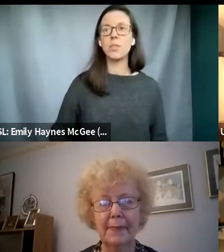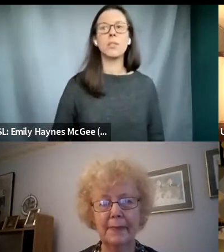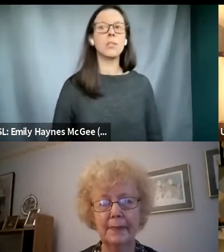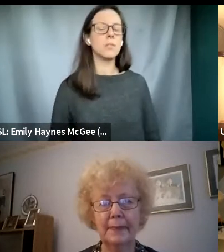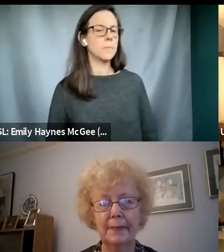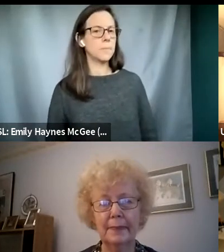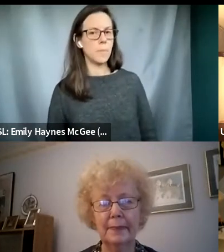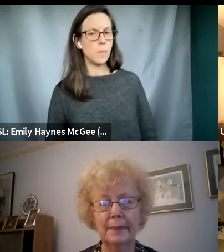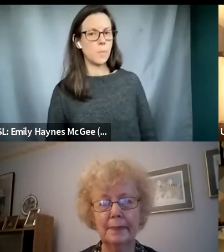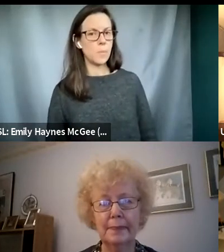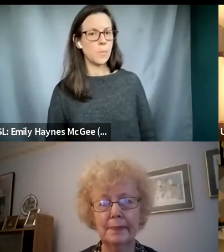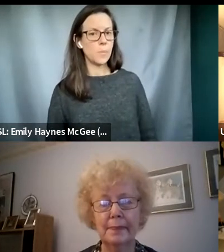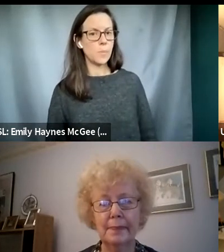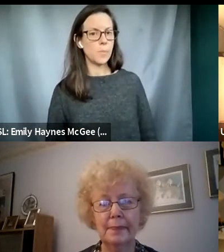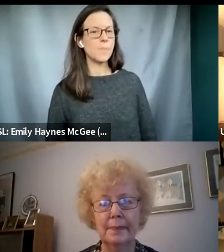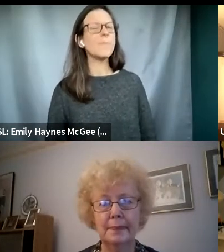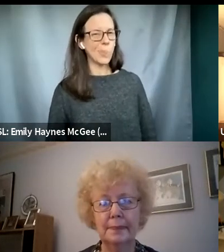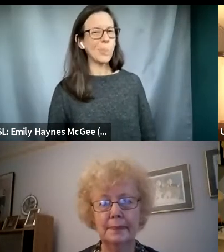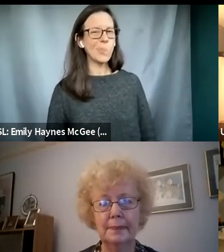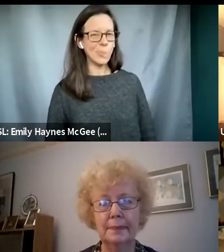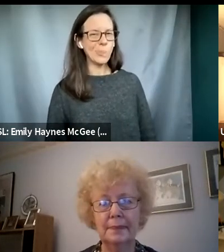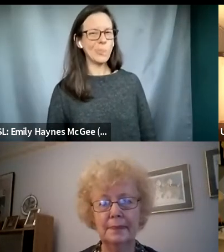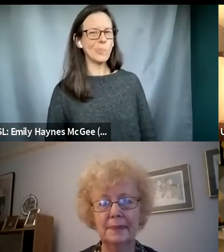Yes.